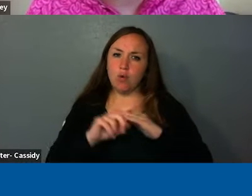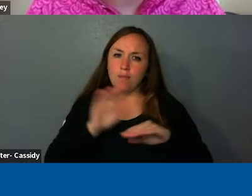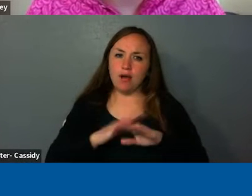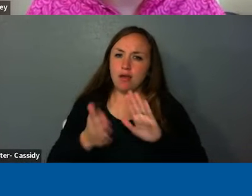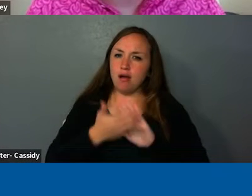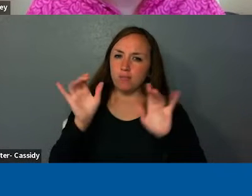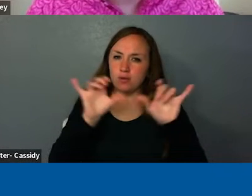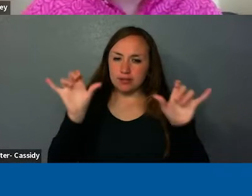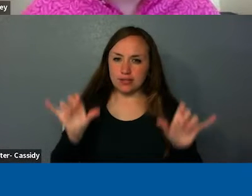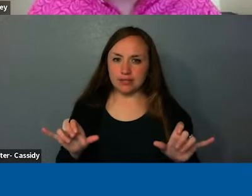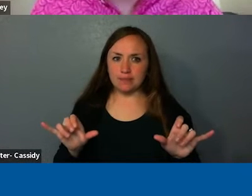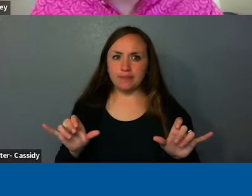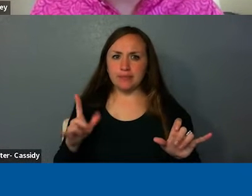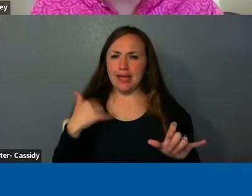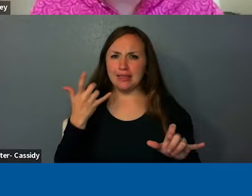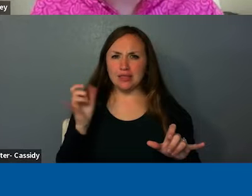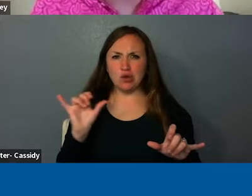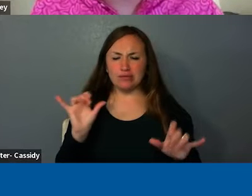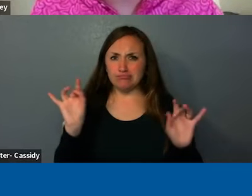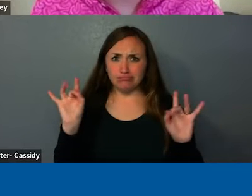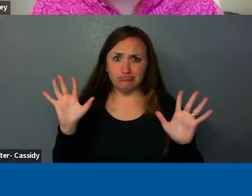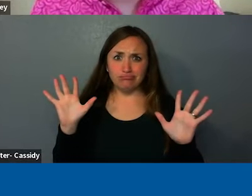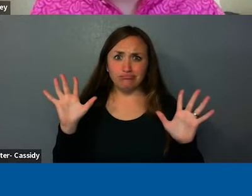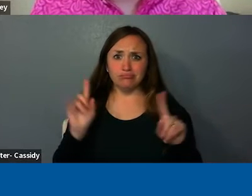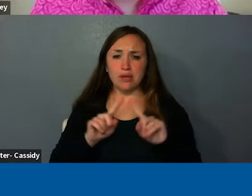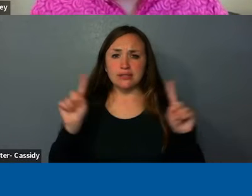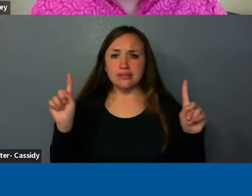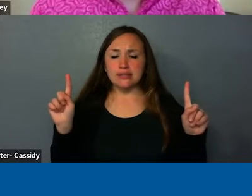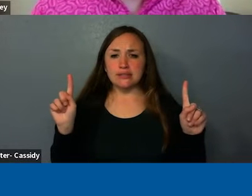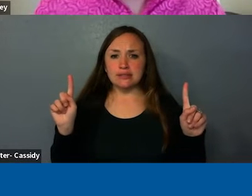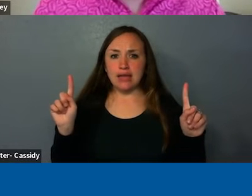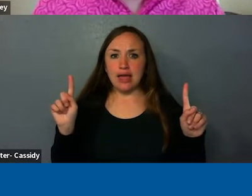and, you know, it looks kind of hideous, but that's kind of the point.